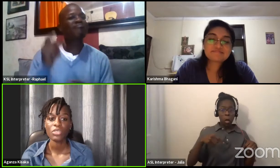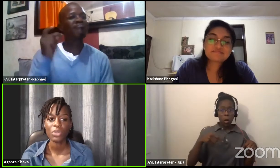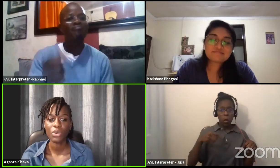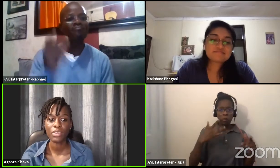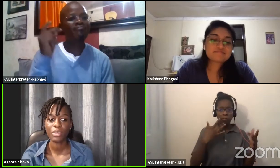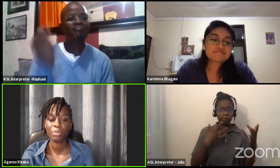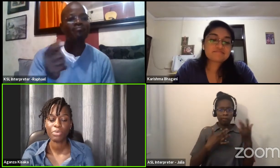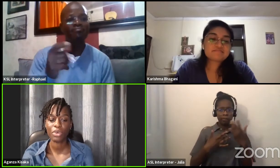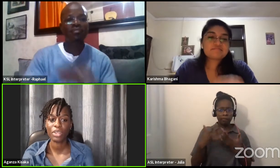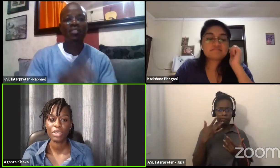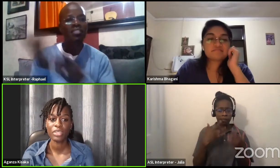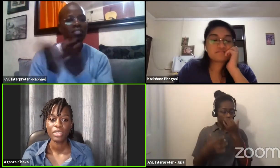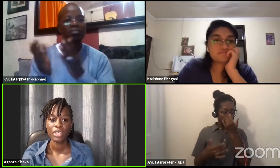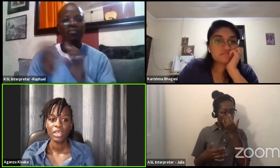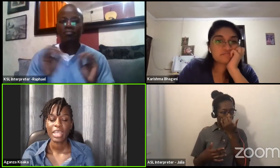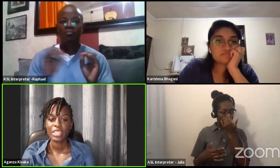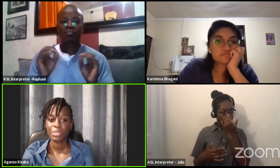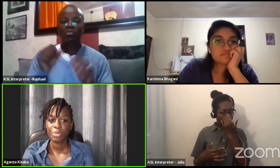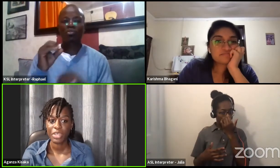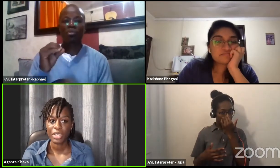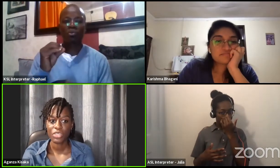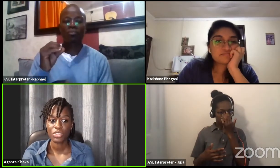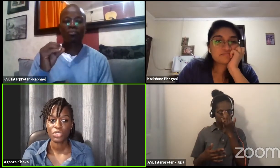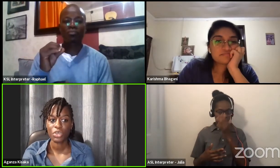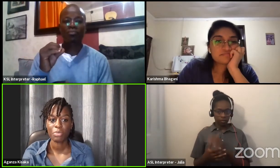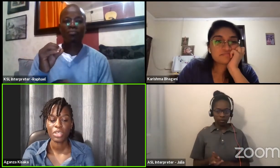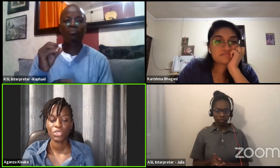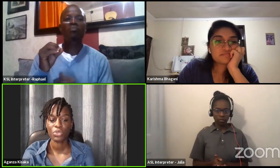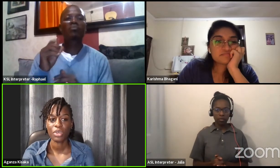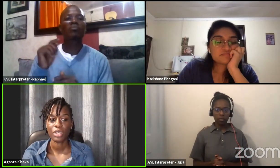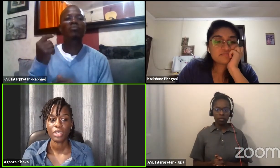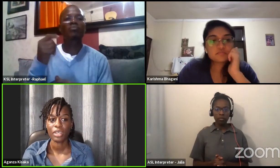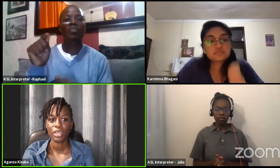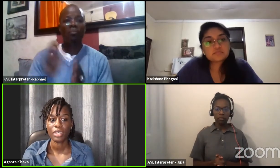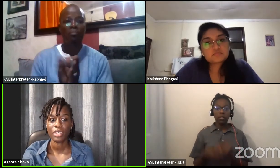So the broad experience taught me to work